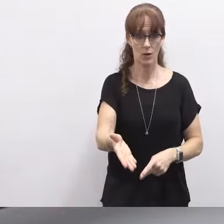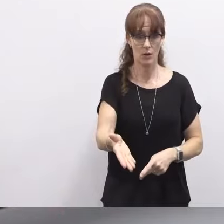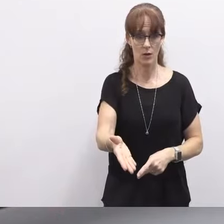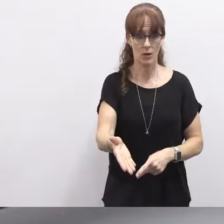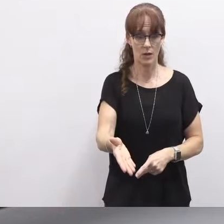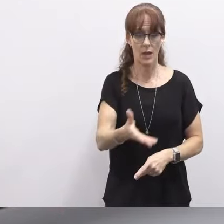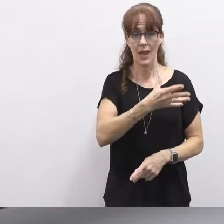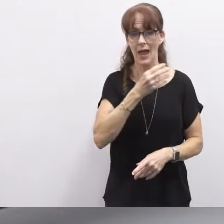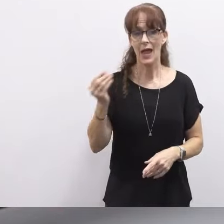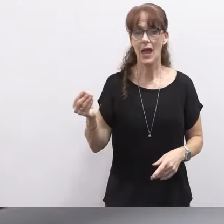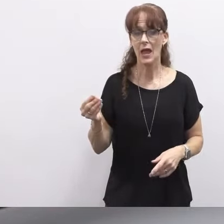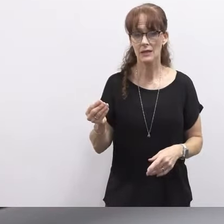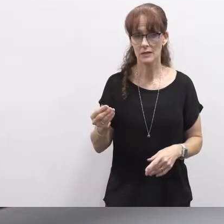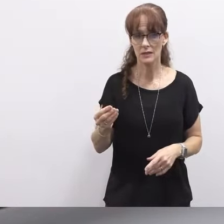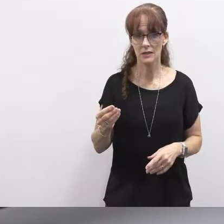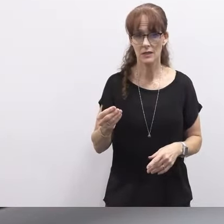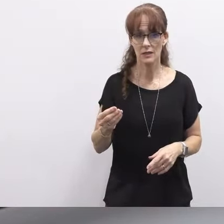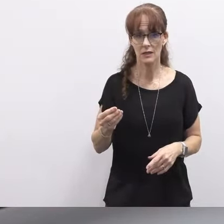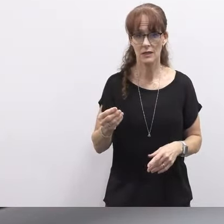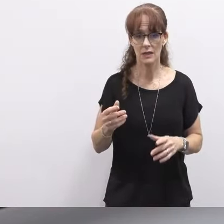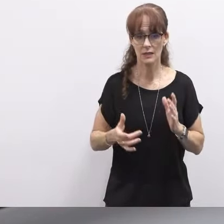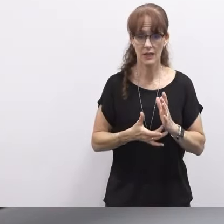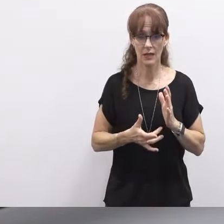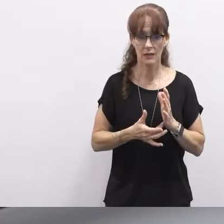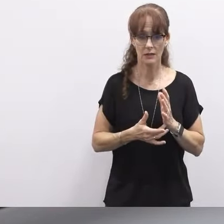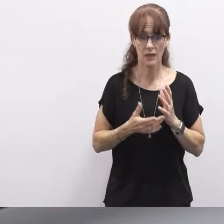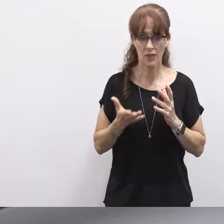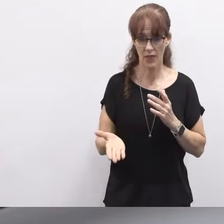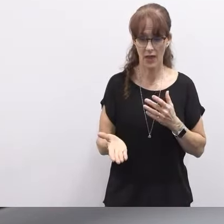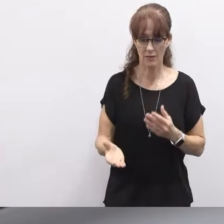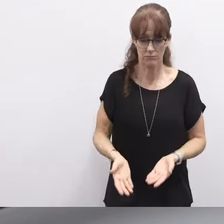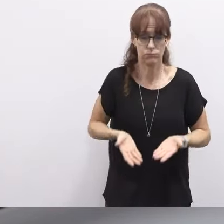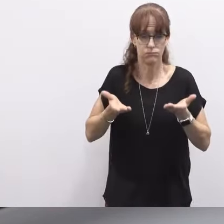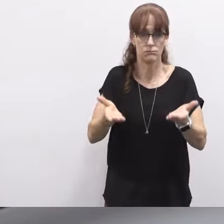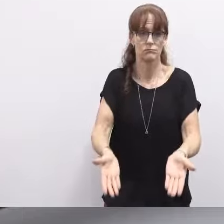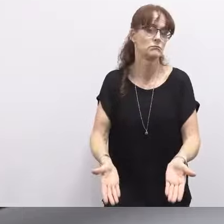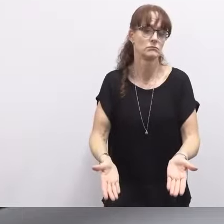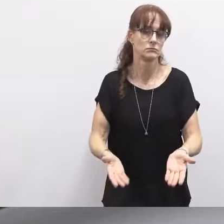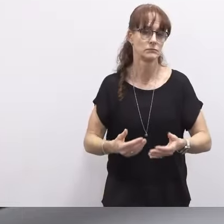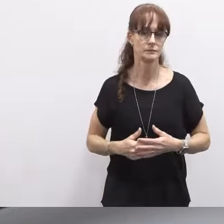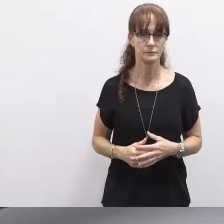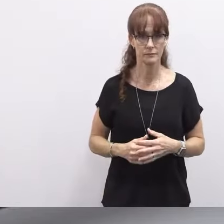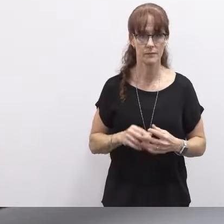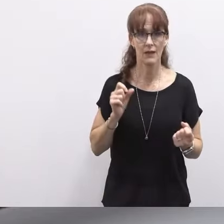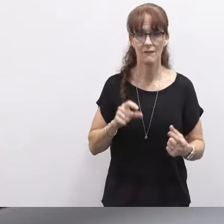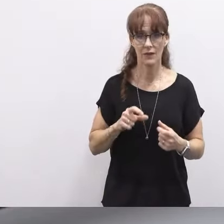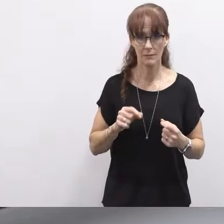And they've brought out technology right at those stations. So there's been feedback and input